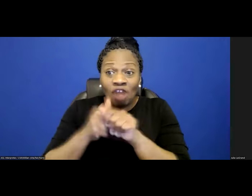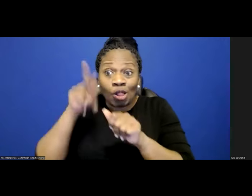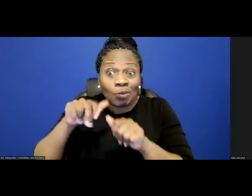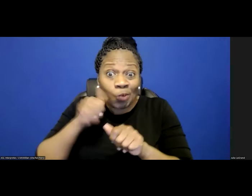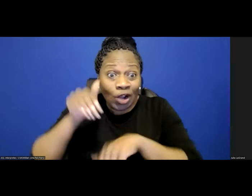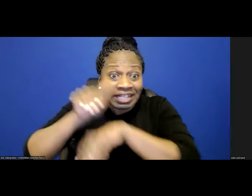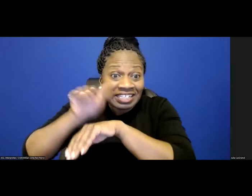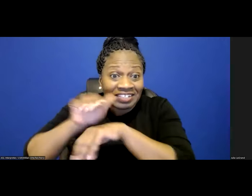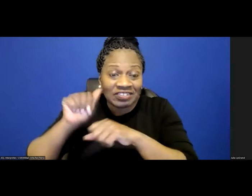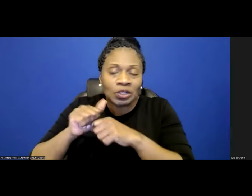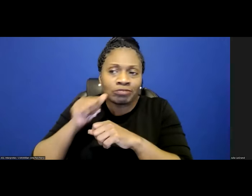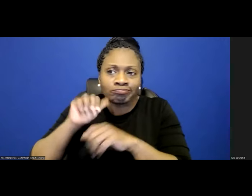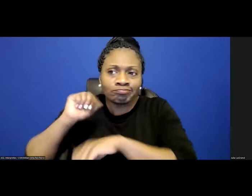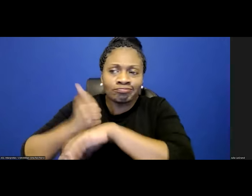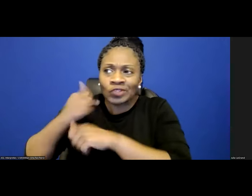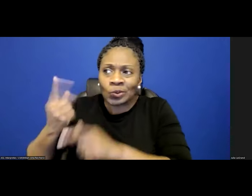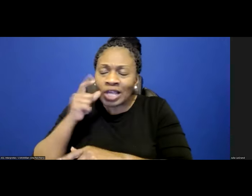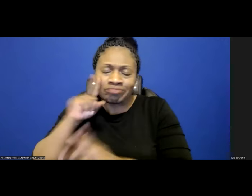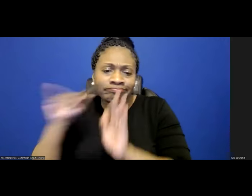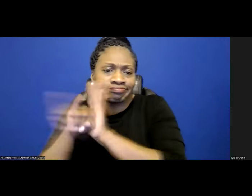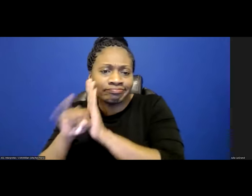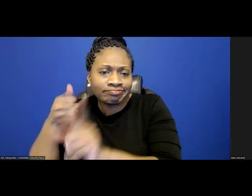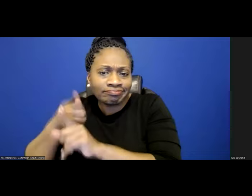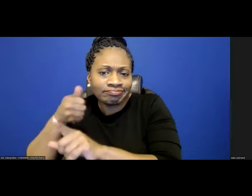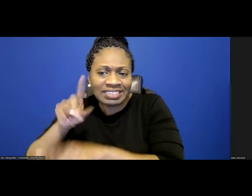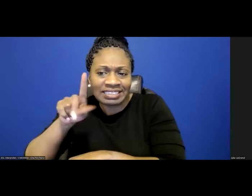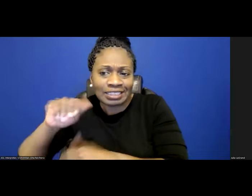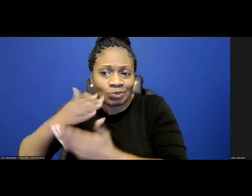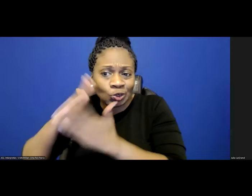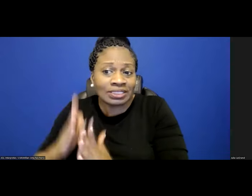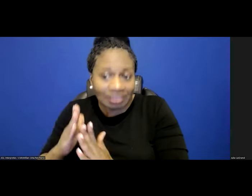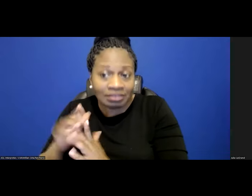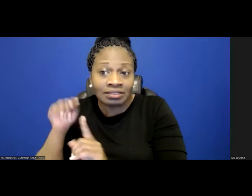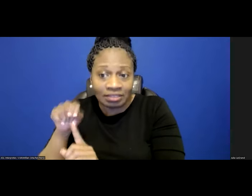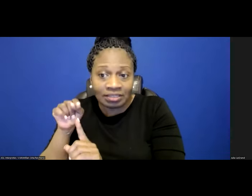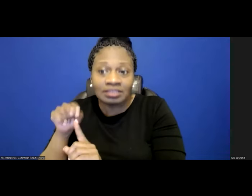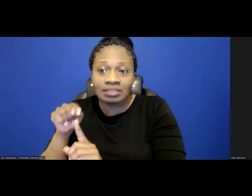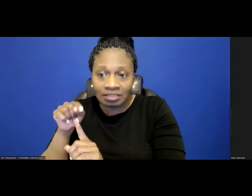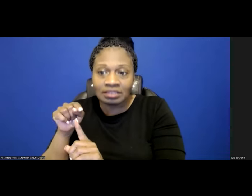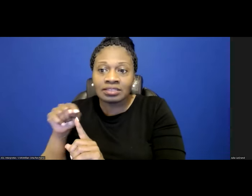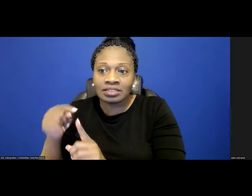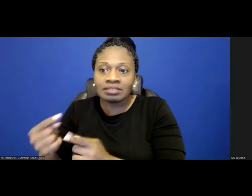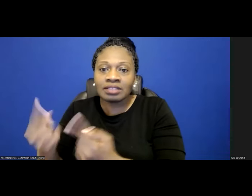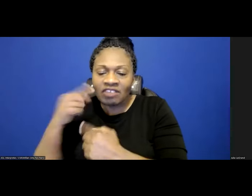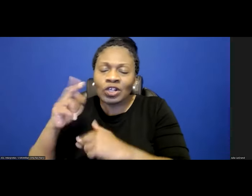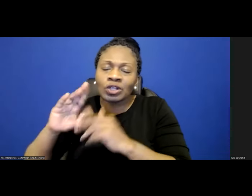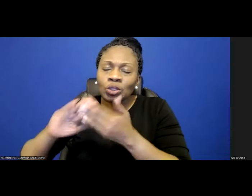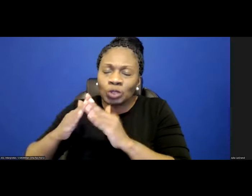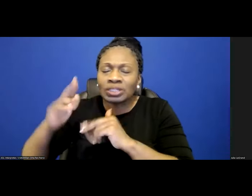with a space for anyone who identifies as a disabled musician to come for community building and networking.